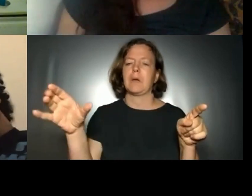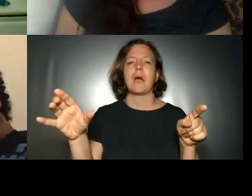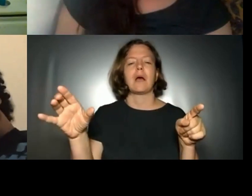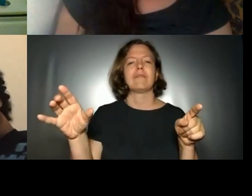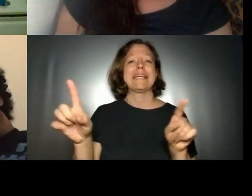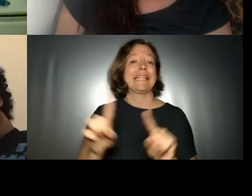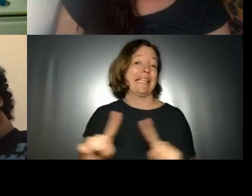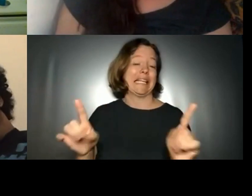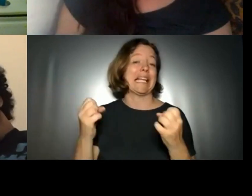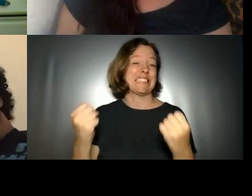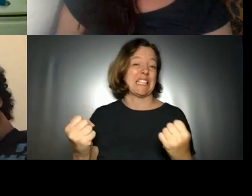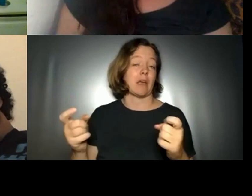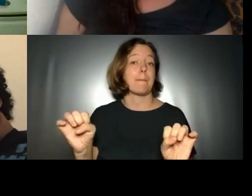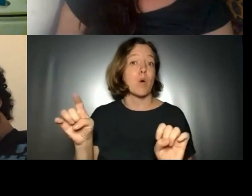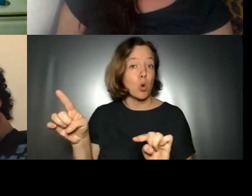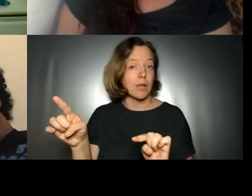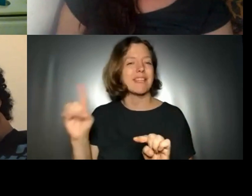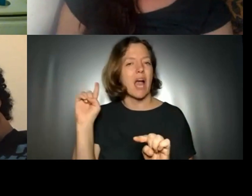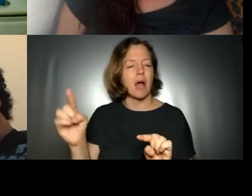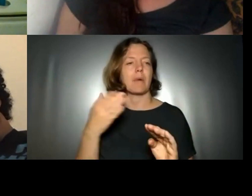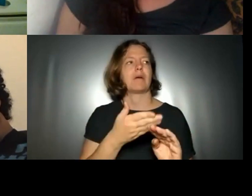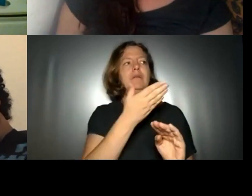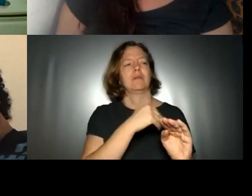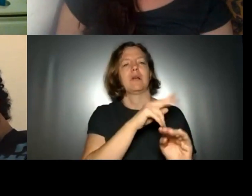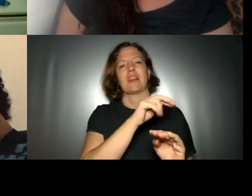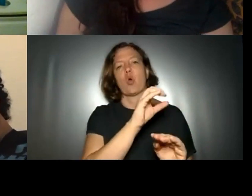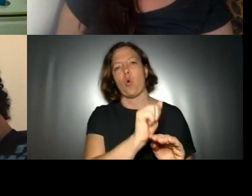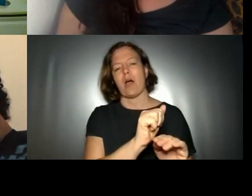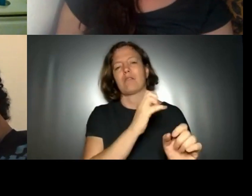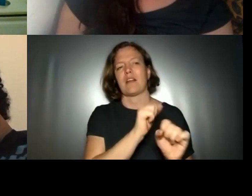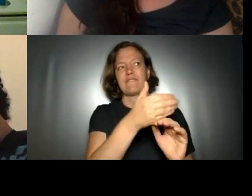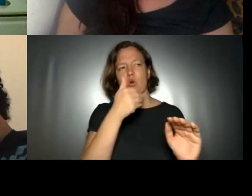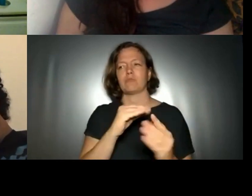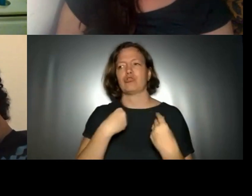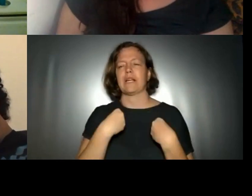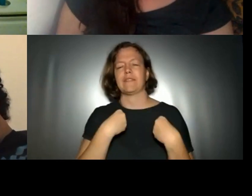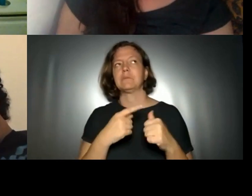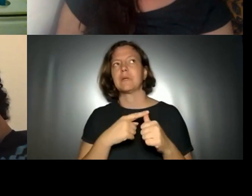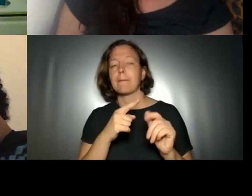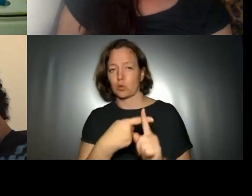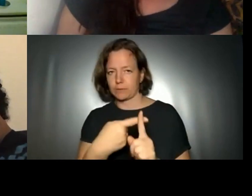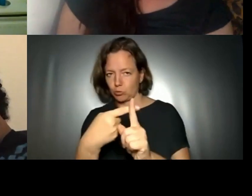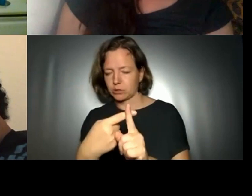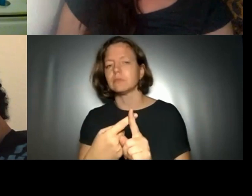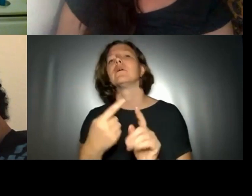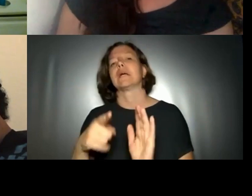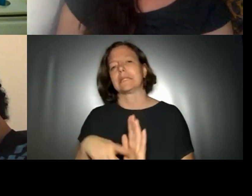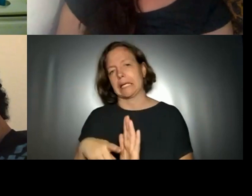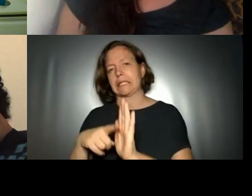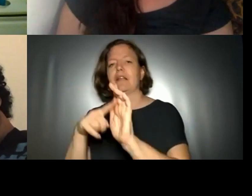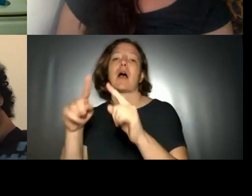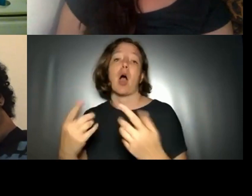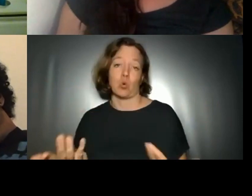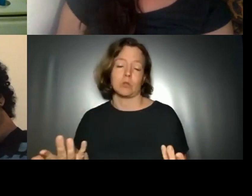So, I would also say be not afraid to ask, basically also, as Edwin said, to ask other artists or other disabled people: